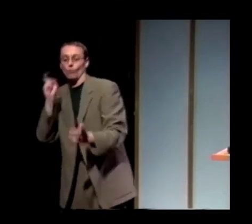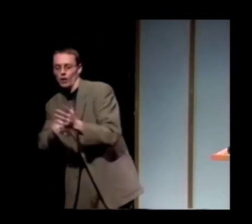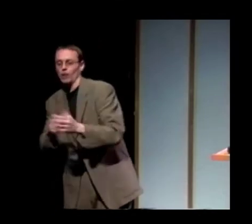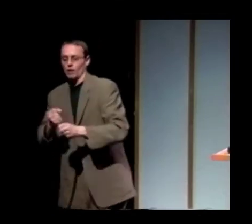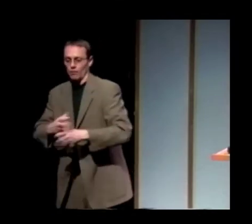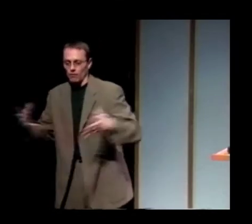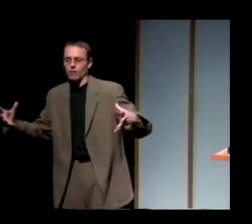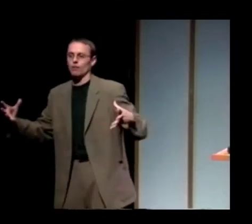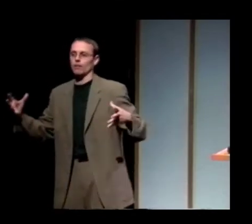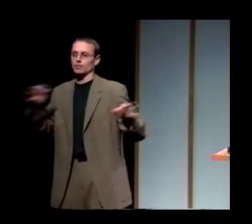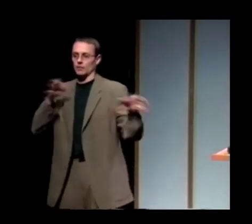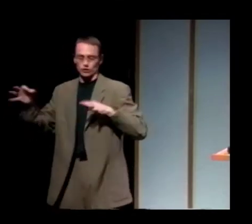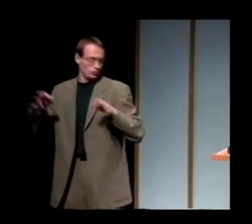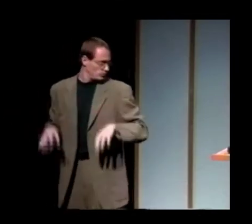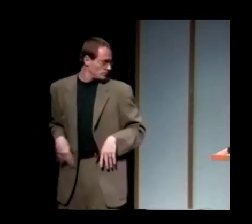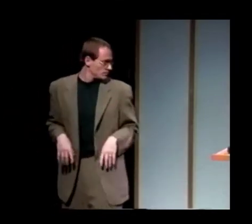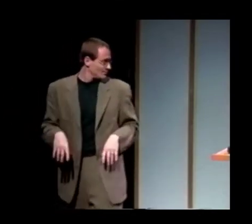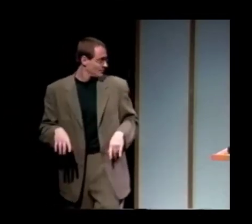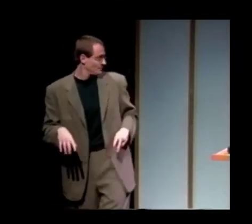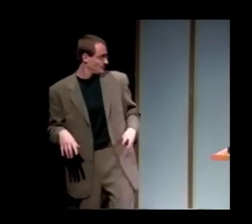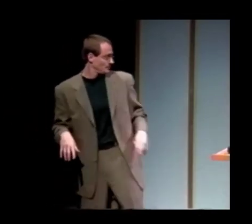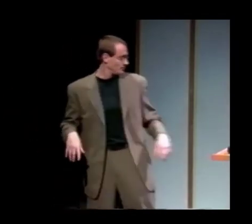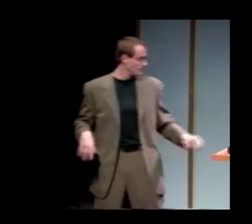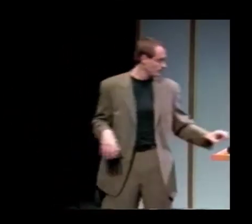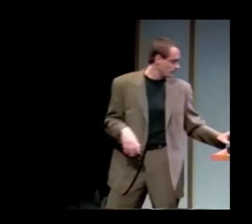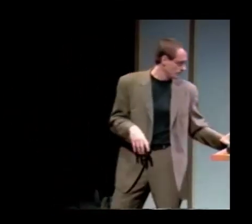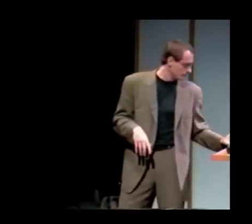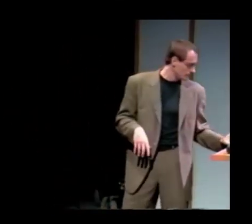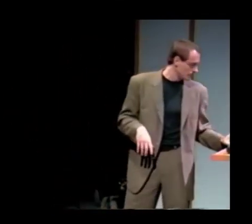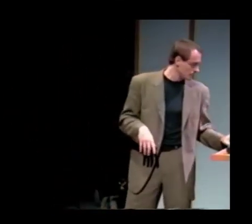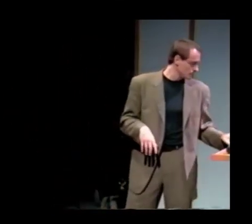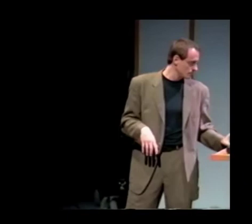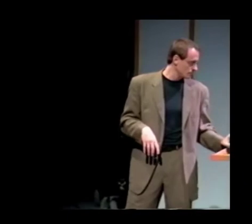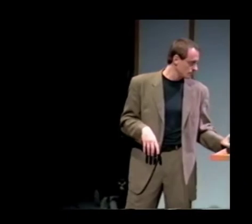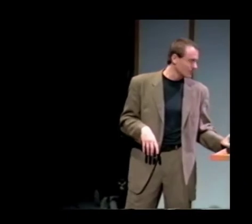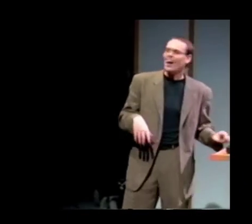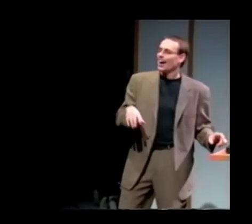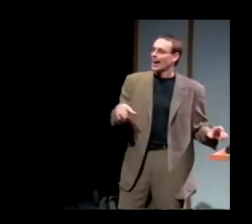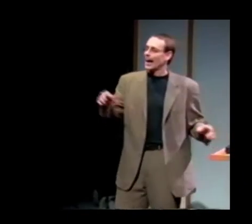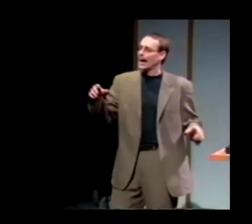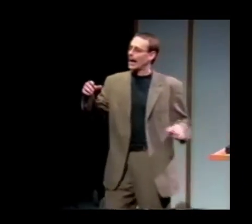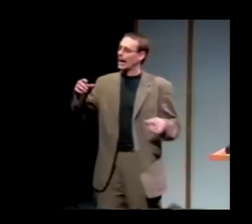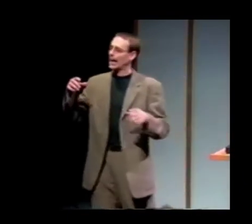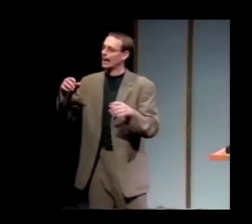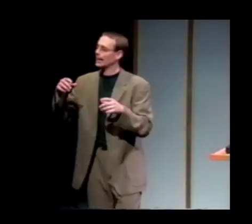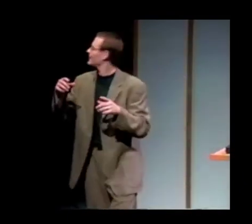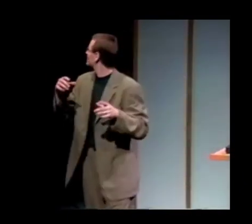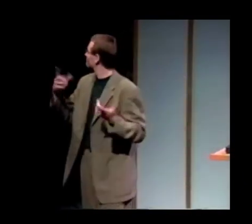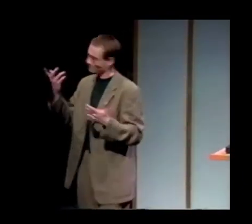AND THE SIGN FOR EXPRESSION, THAT'S THE DEAF SIGN FOR POETRY, OK? SO I'M GONNA USE THOSE TWO SIGNS AND MEAN THAT.